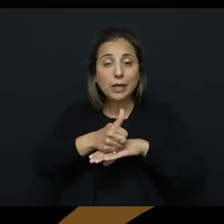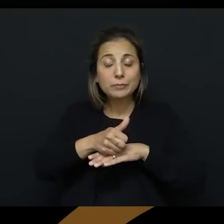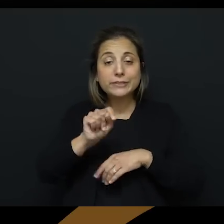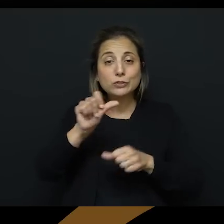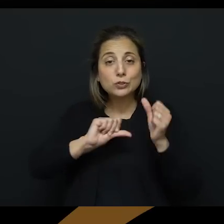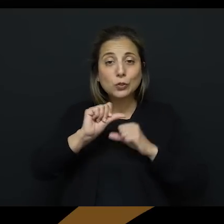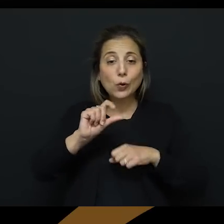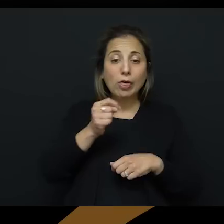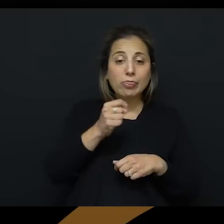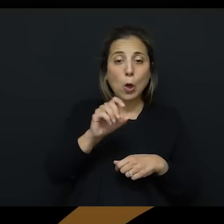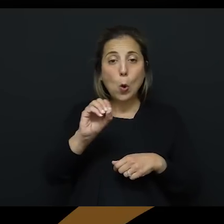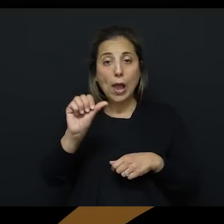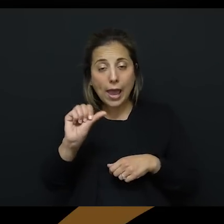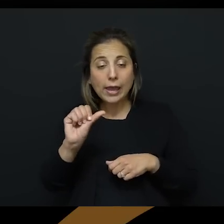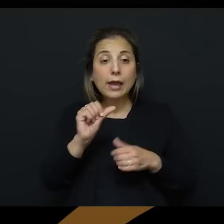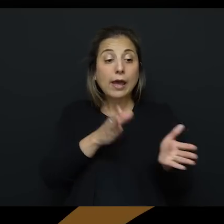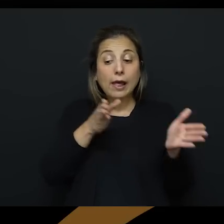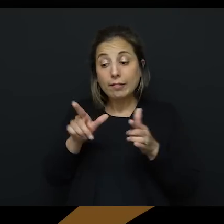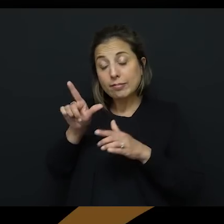moving on to my production experience, you know,